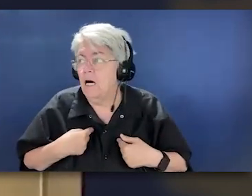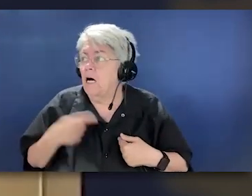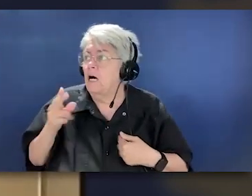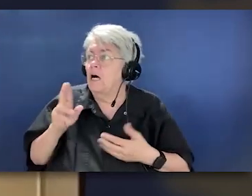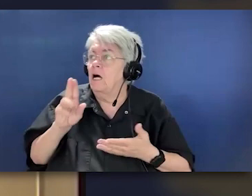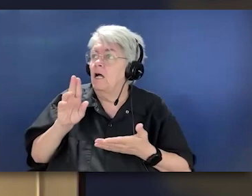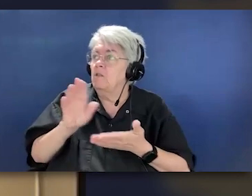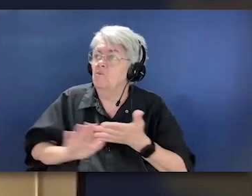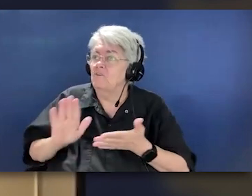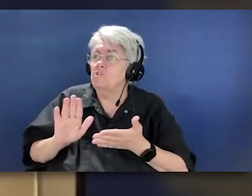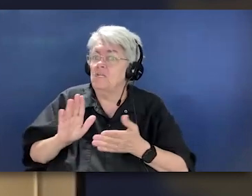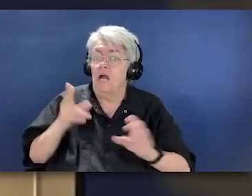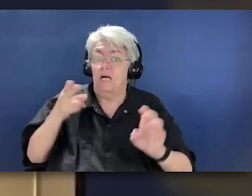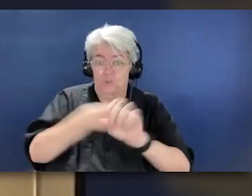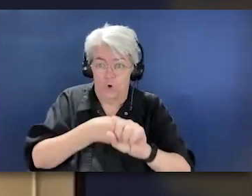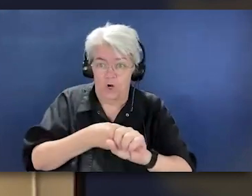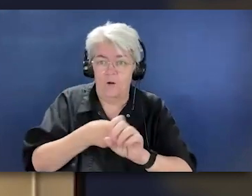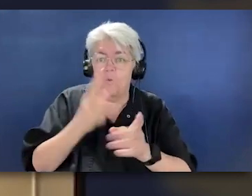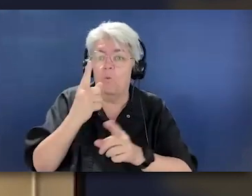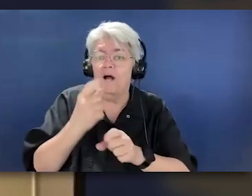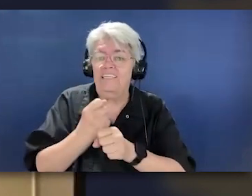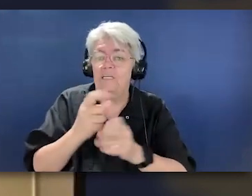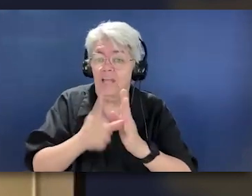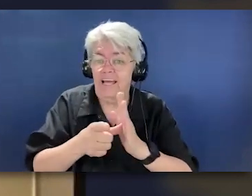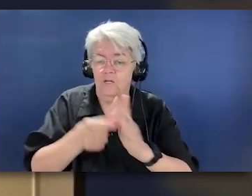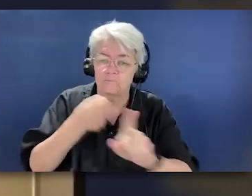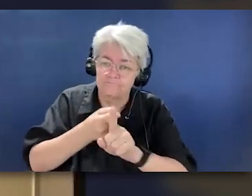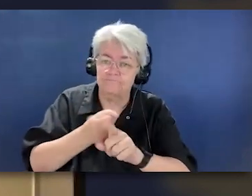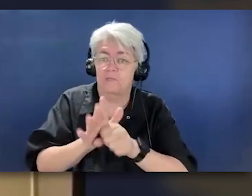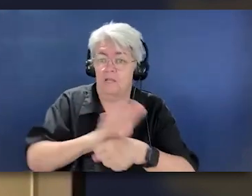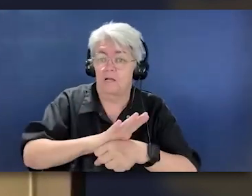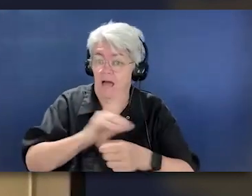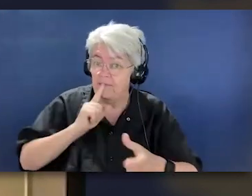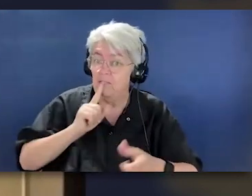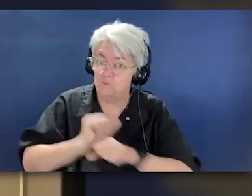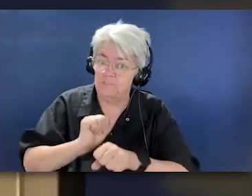a year before the pandemic, and then I literally didn’t go to campus for two years. So there are a